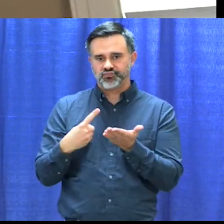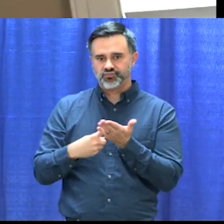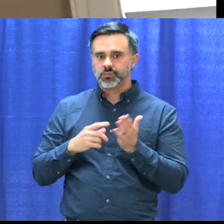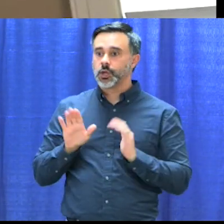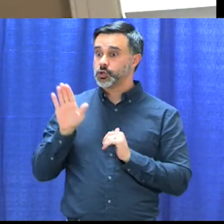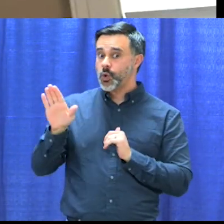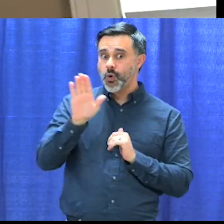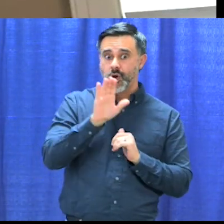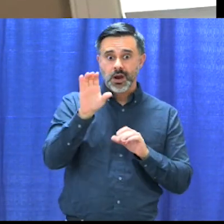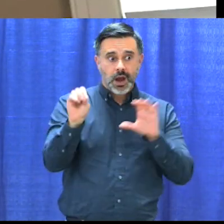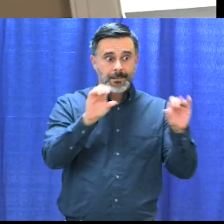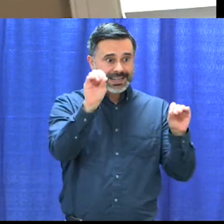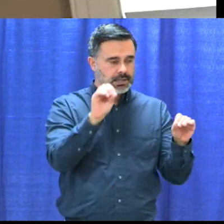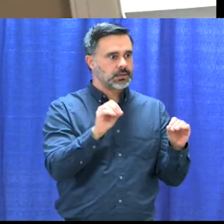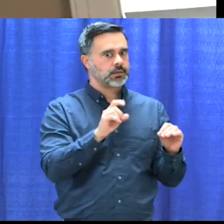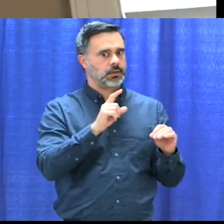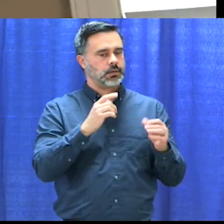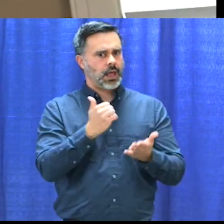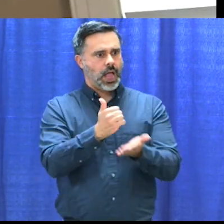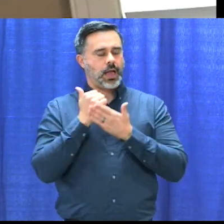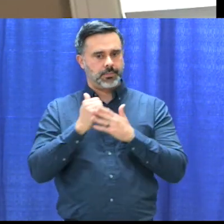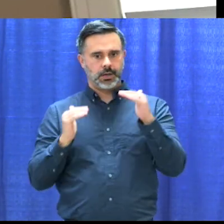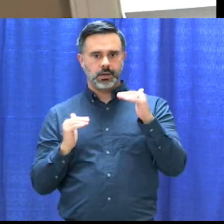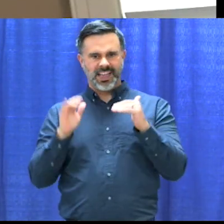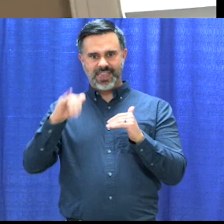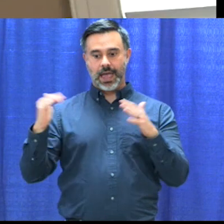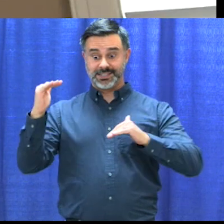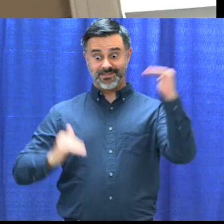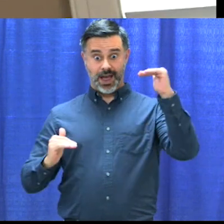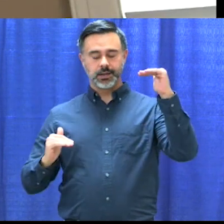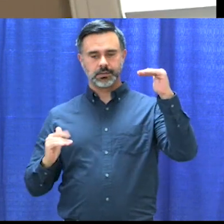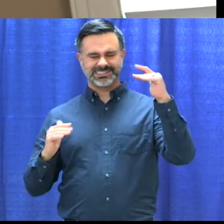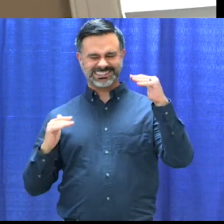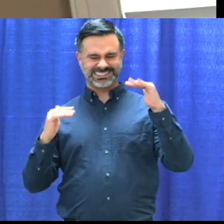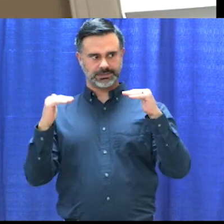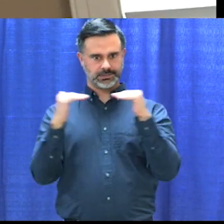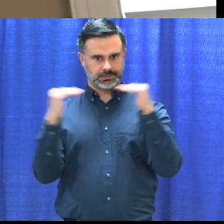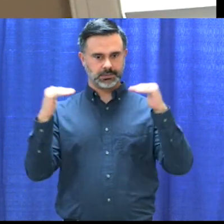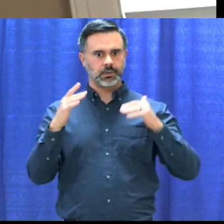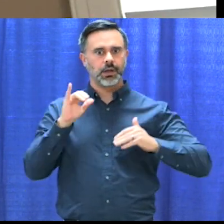been working to close the digital divide which we know adversely affects so many of our students.